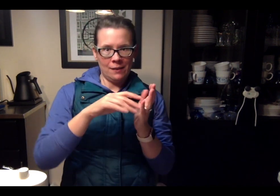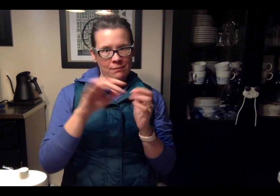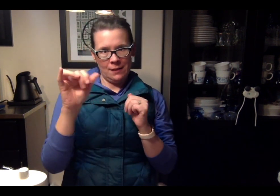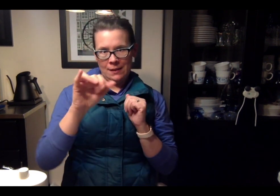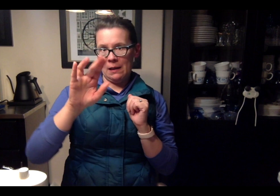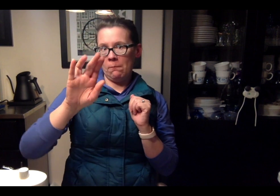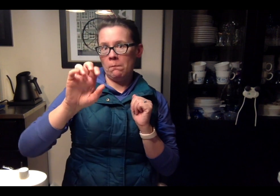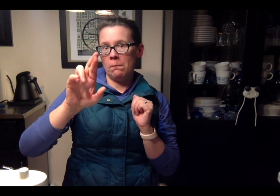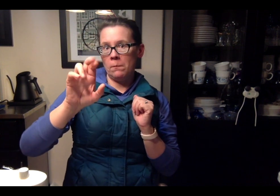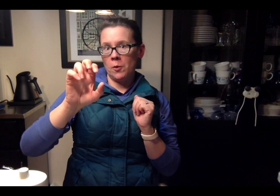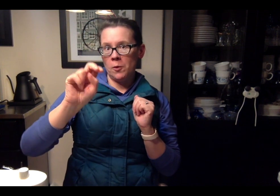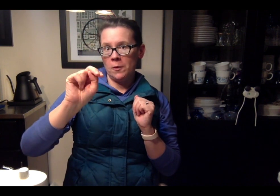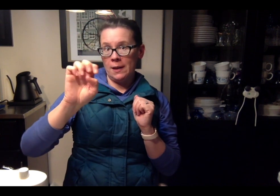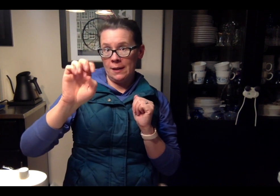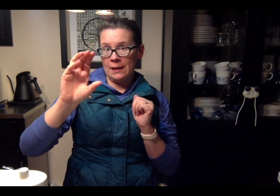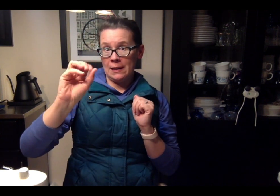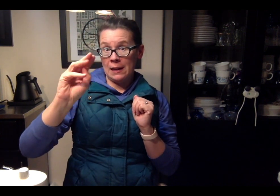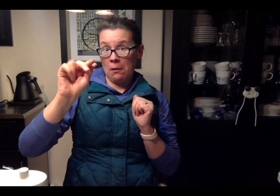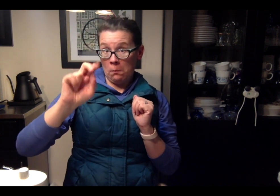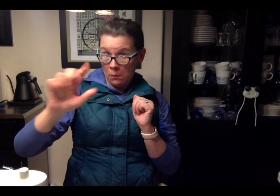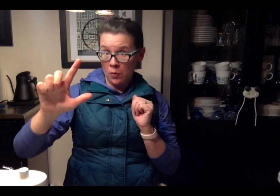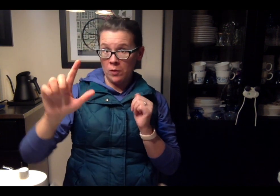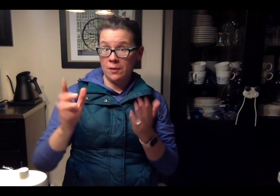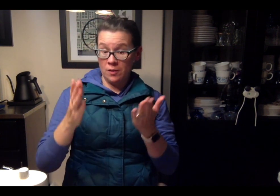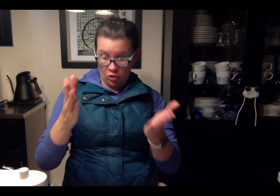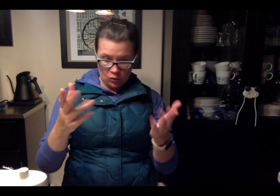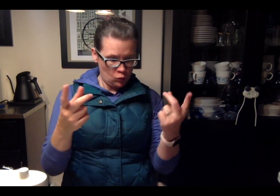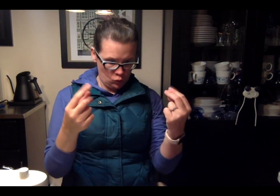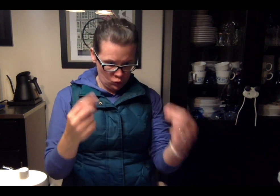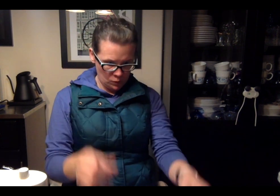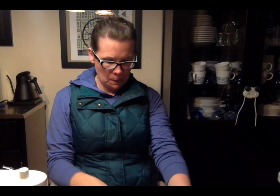So just to double check, following uh Berene's suggestions...